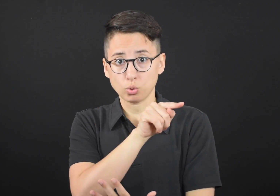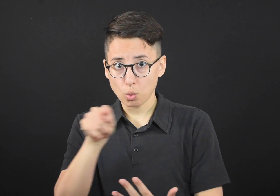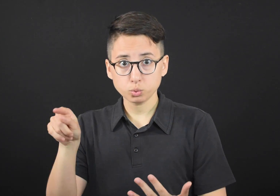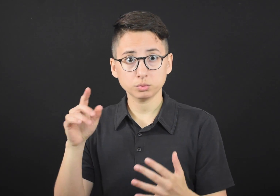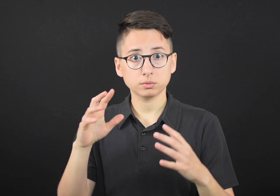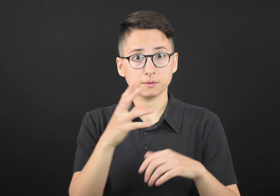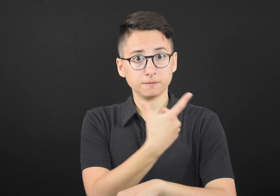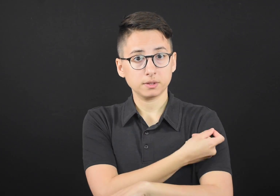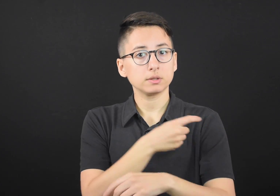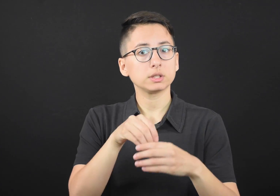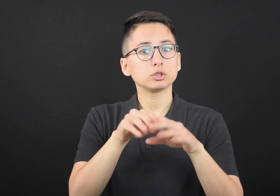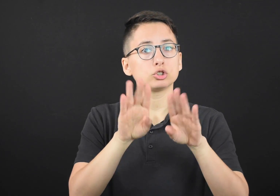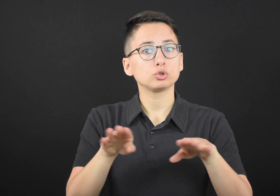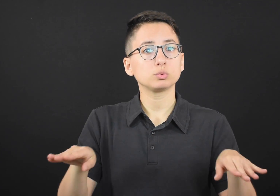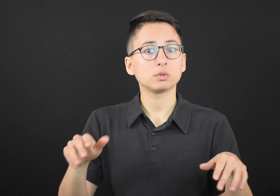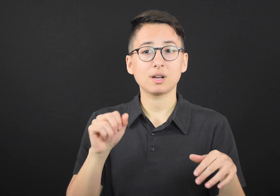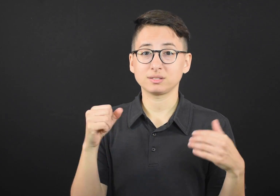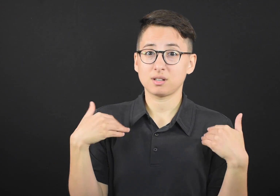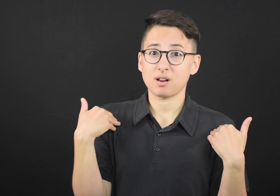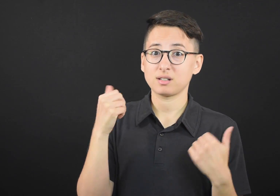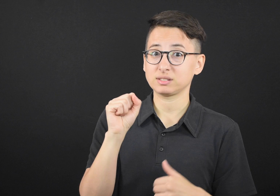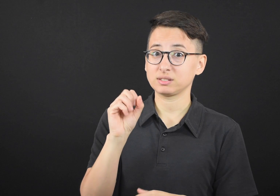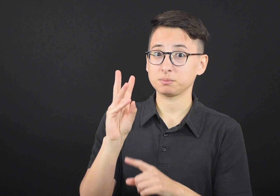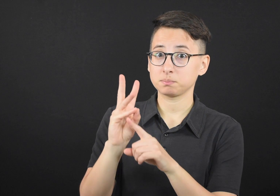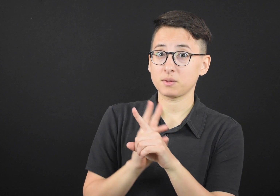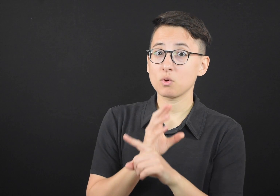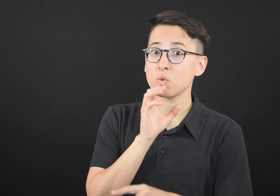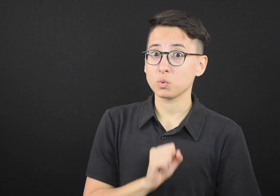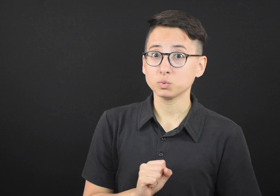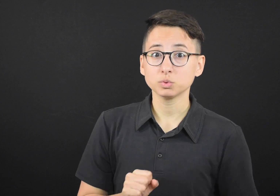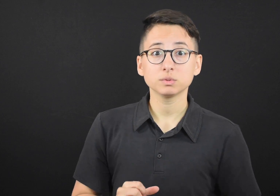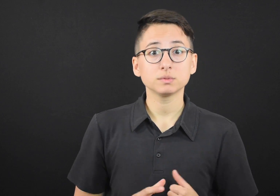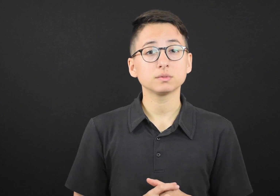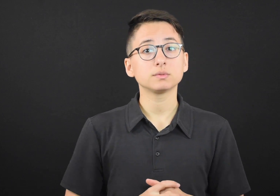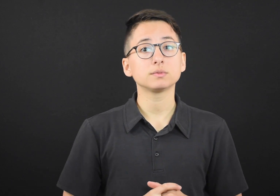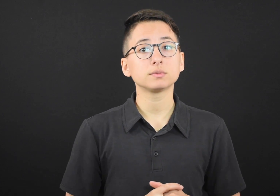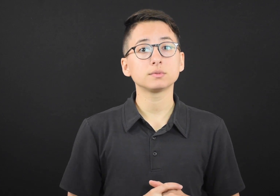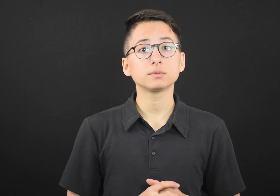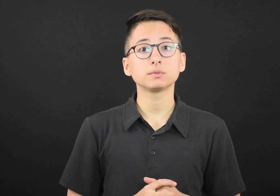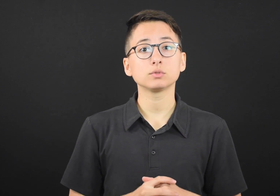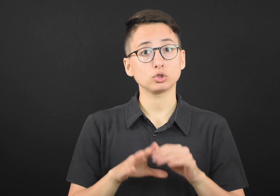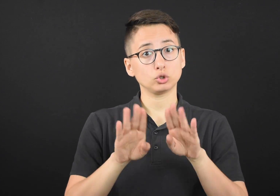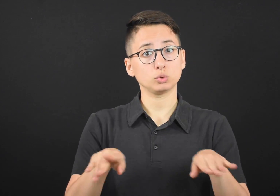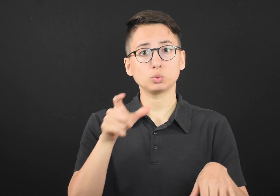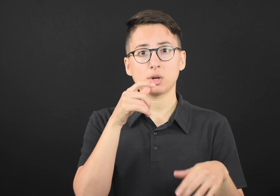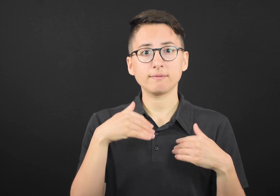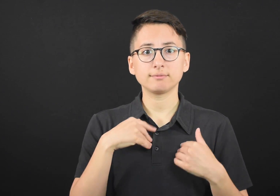young as 6 months. Children who have had a severe, immediate